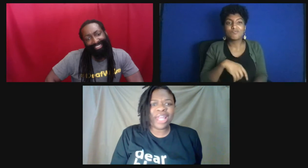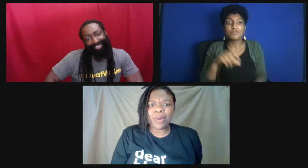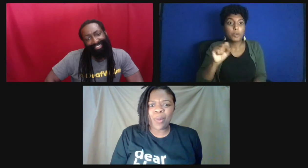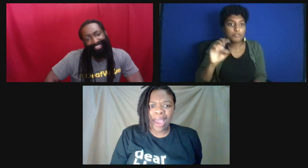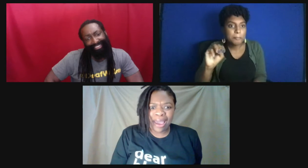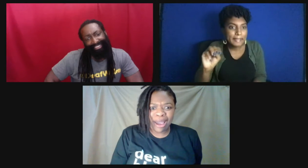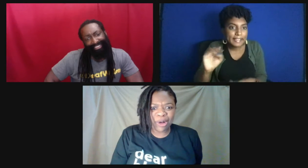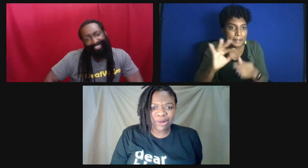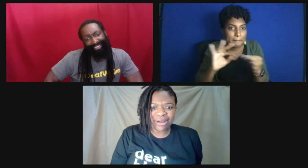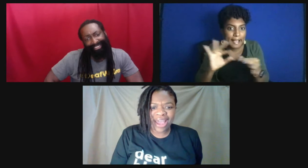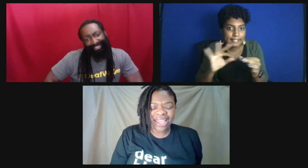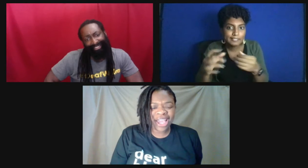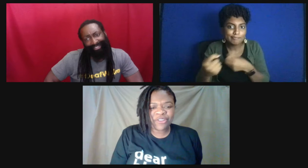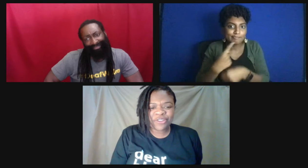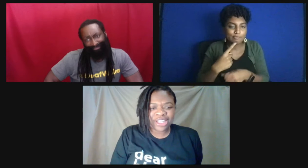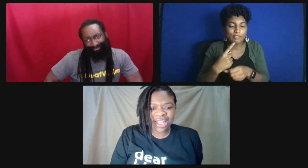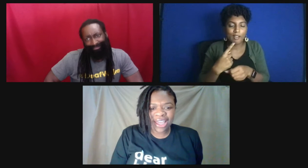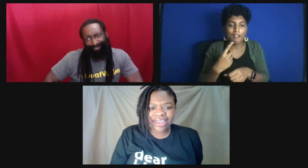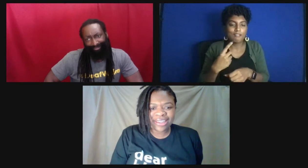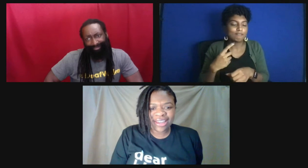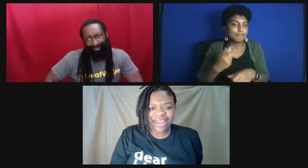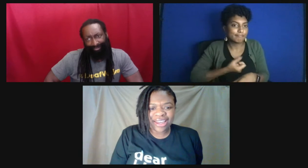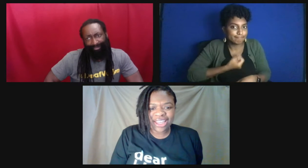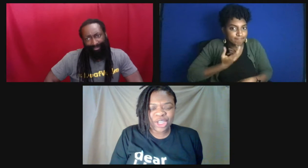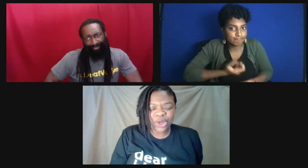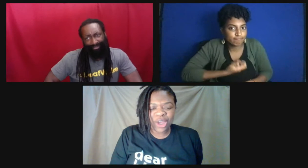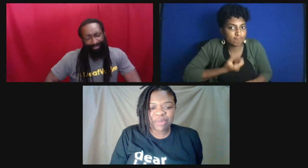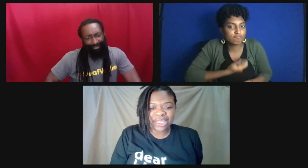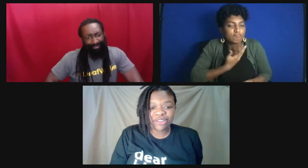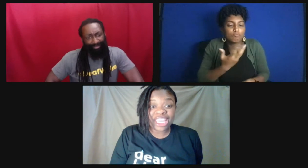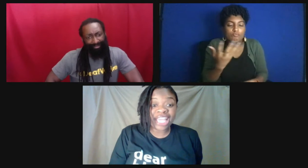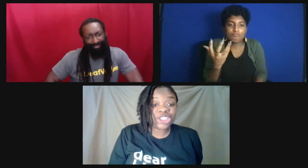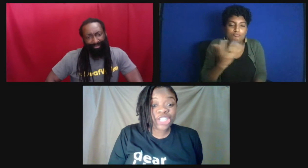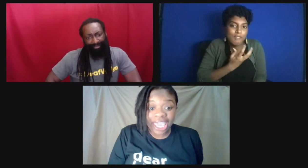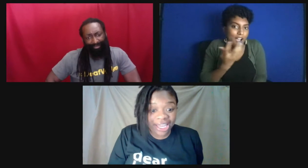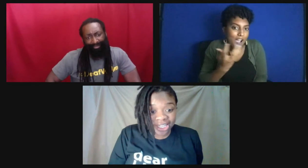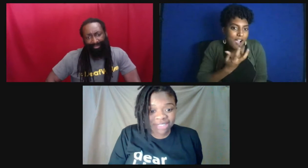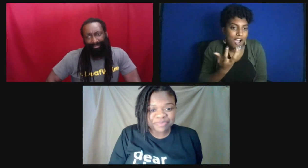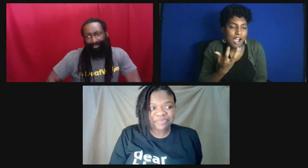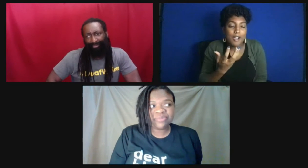and they're like, wow. I feel like you know, I've been re-educated